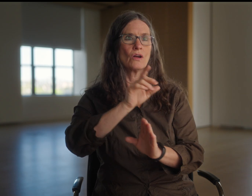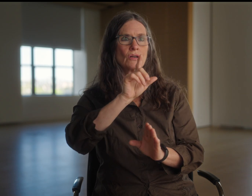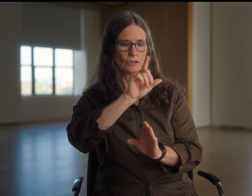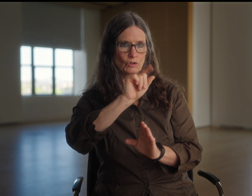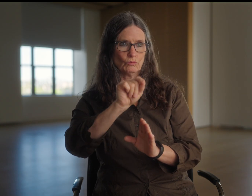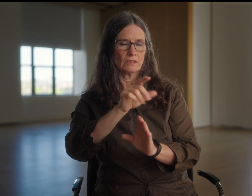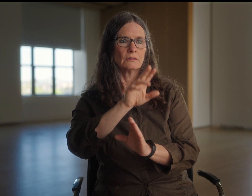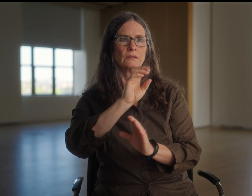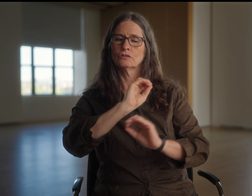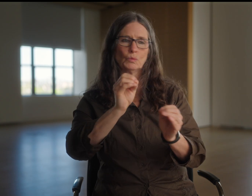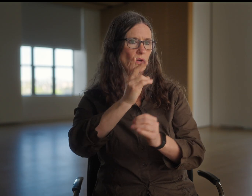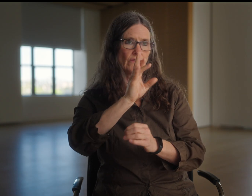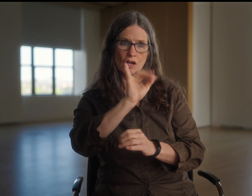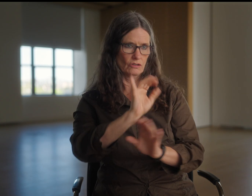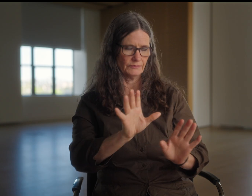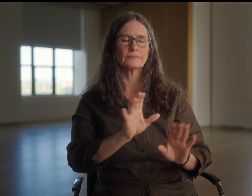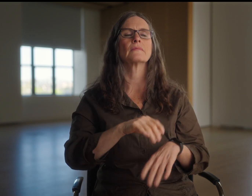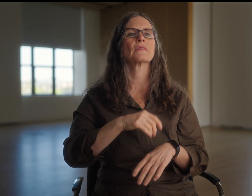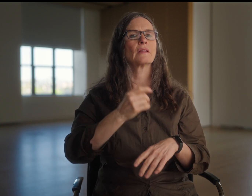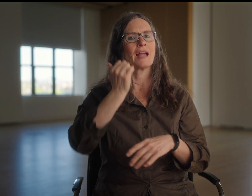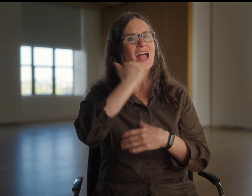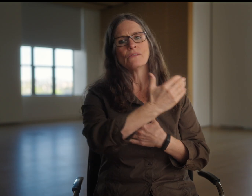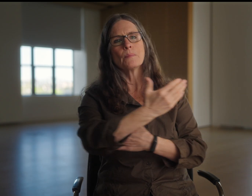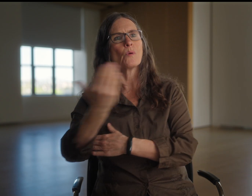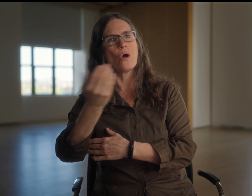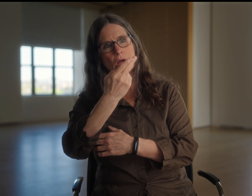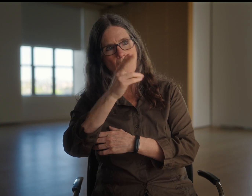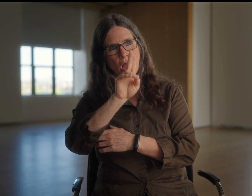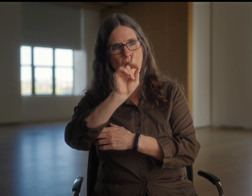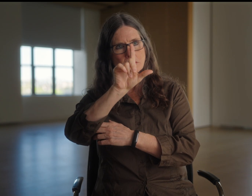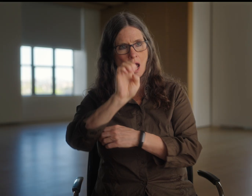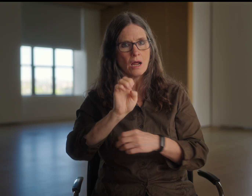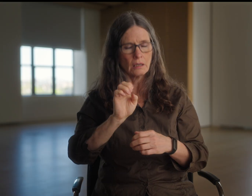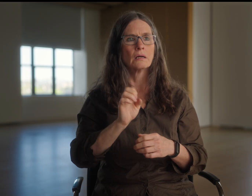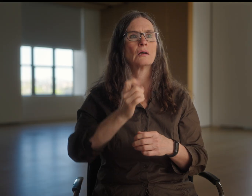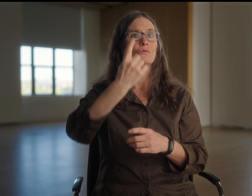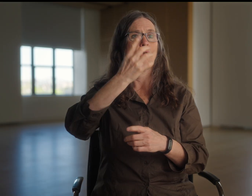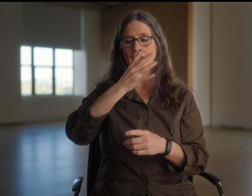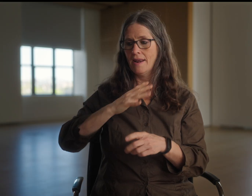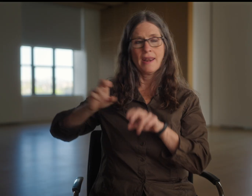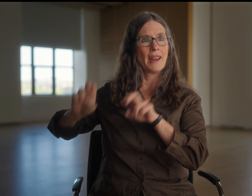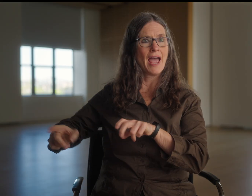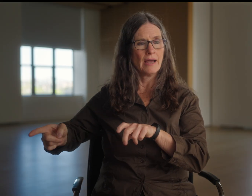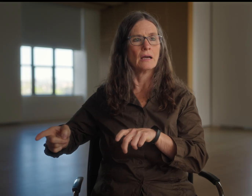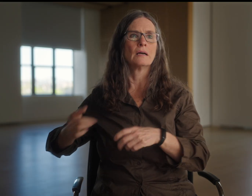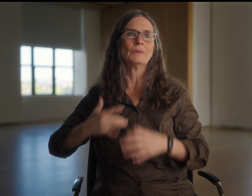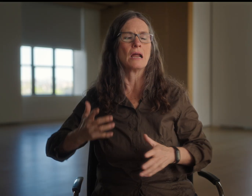So every morning at work we have a huddle. And before 2020, I would have a coworker sit beside me,